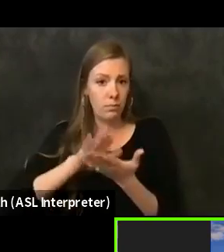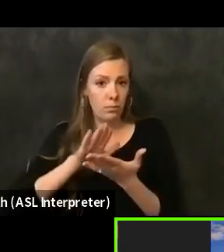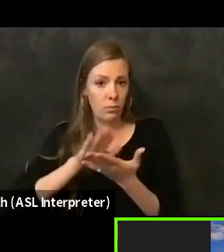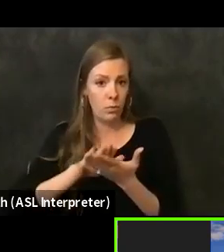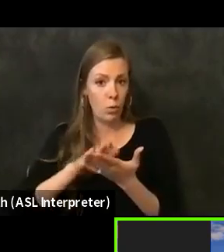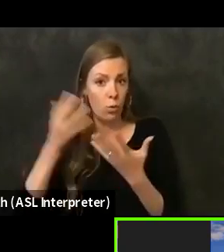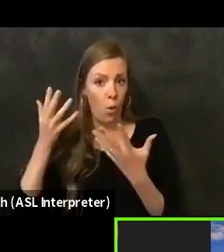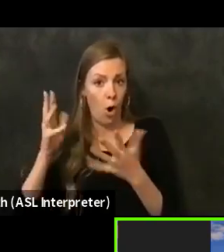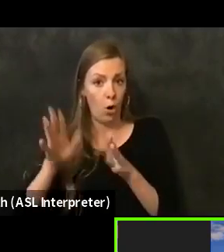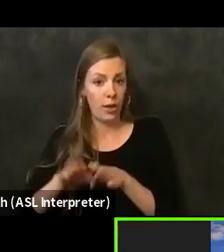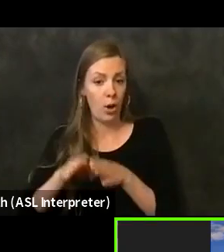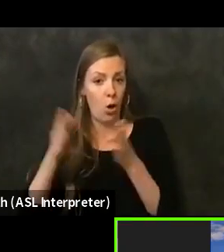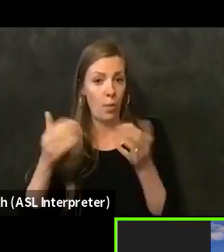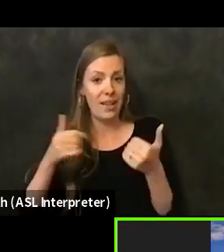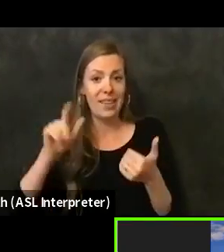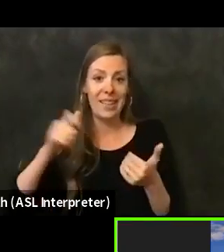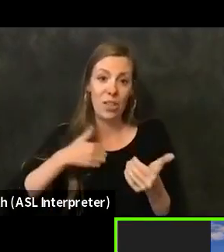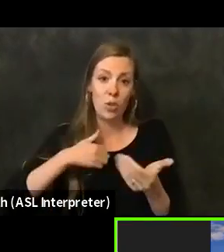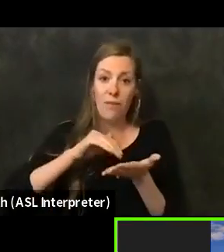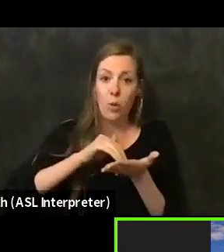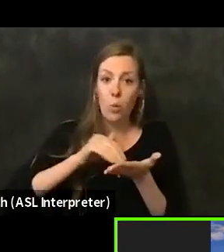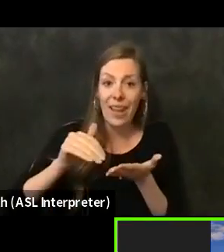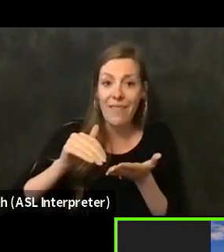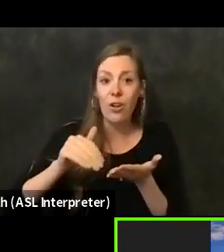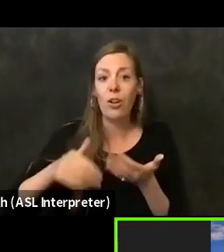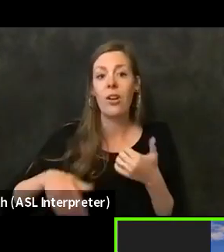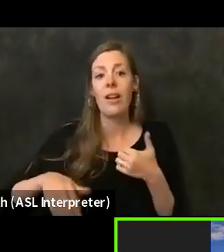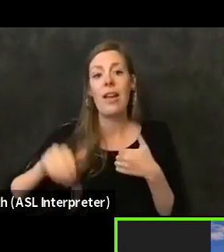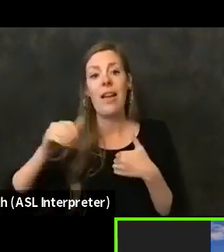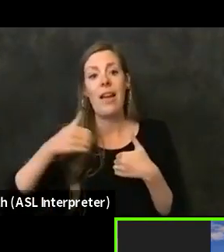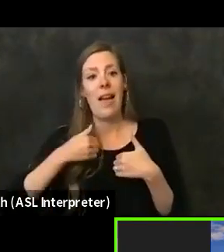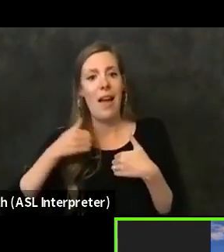have a waiver, have site plans and are executing safely.